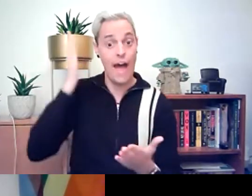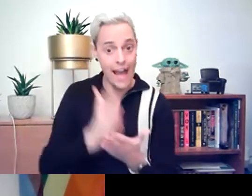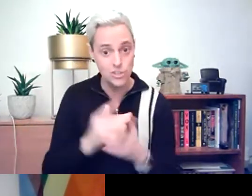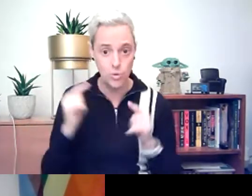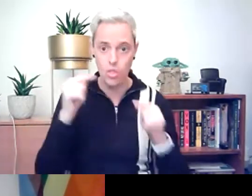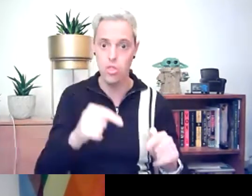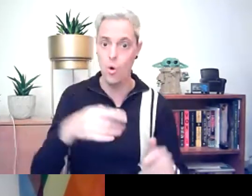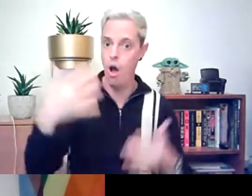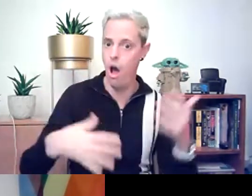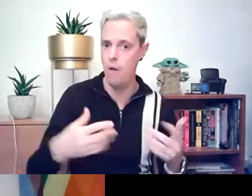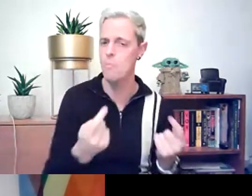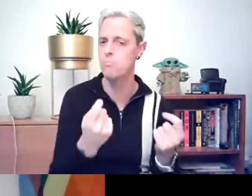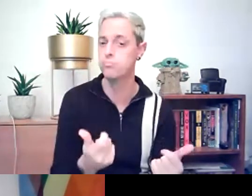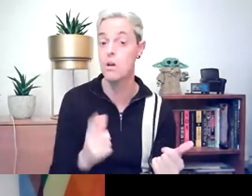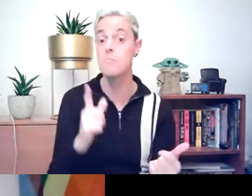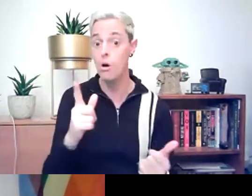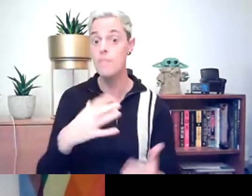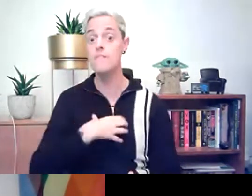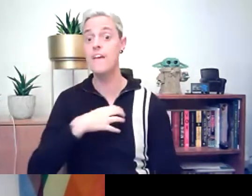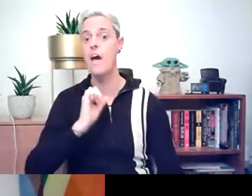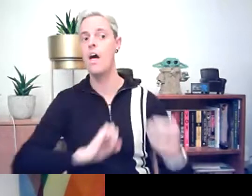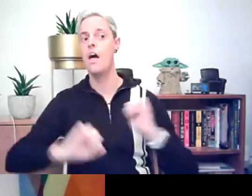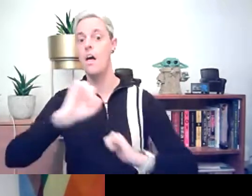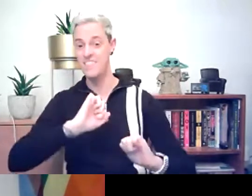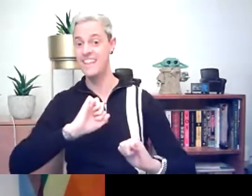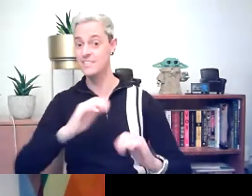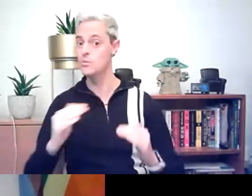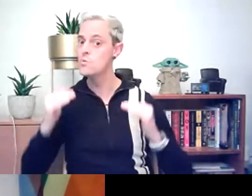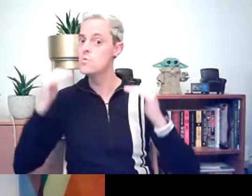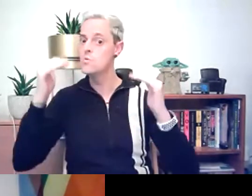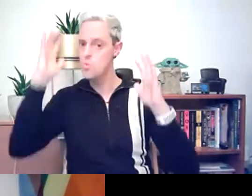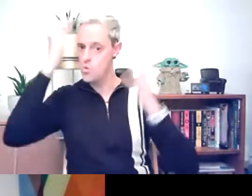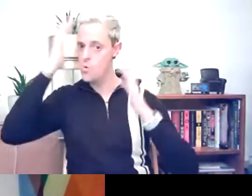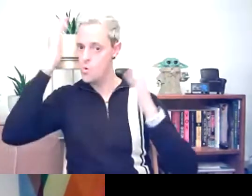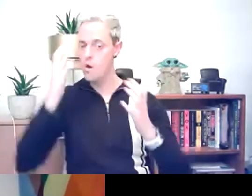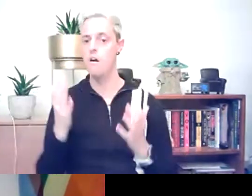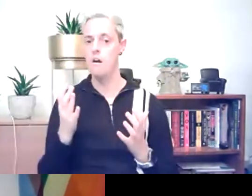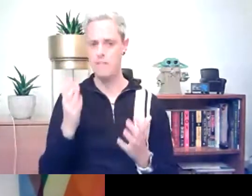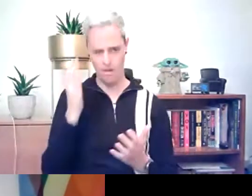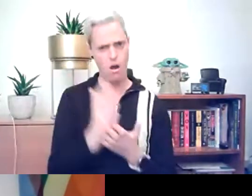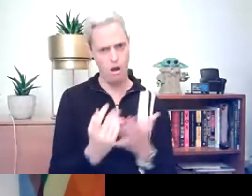18:23:38 So while. While these things are undoubtedly happening, and are horrific and